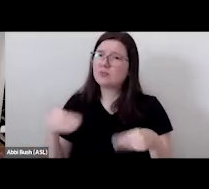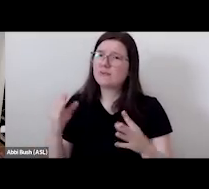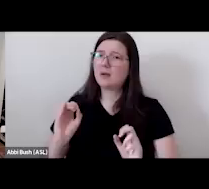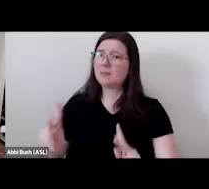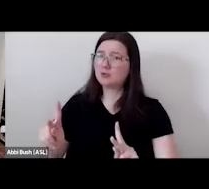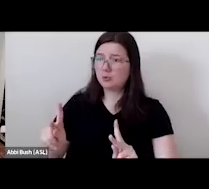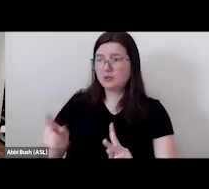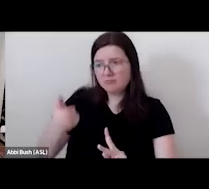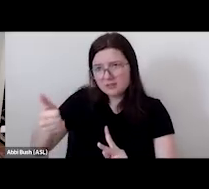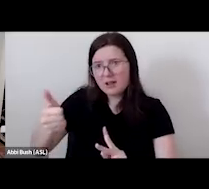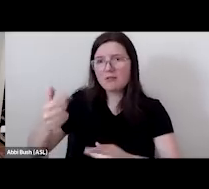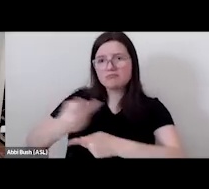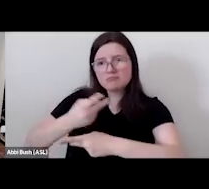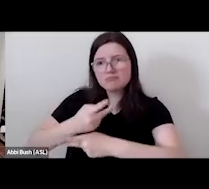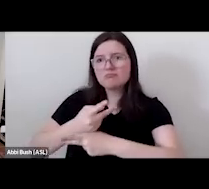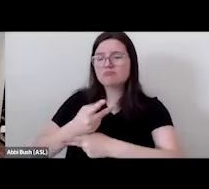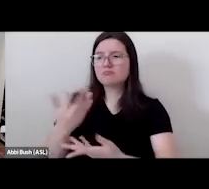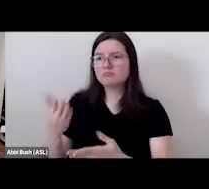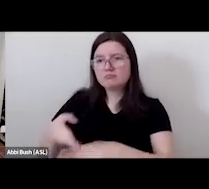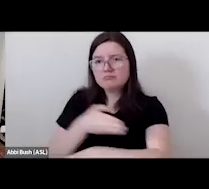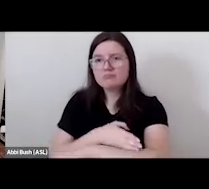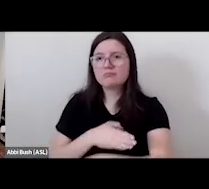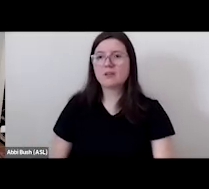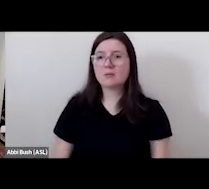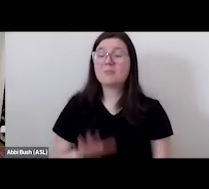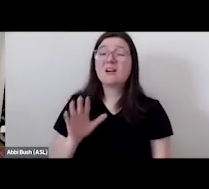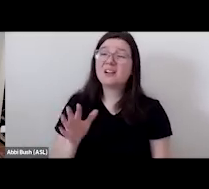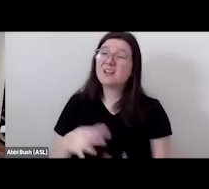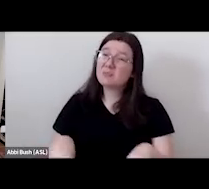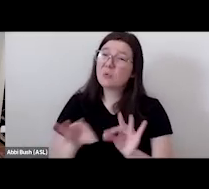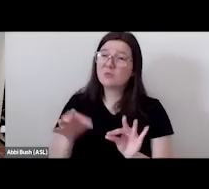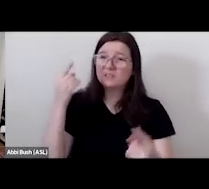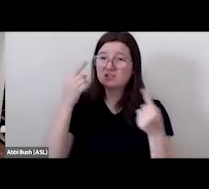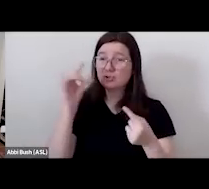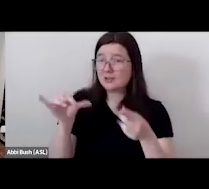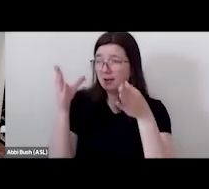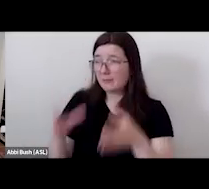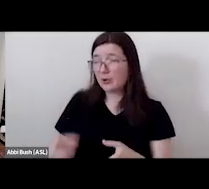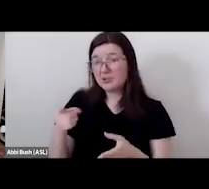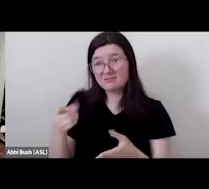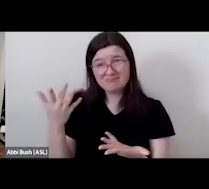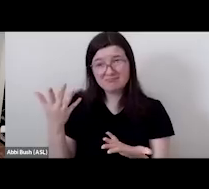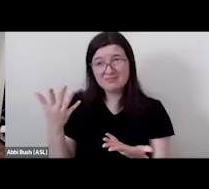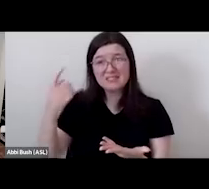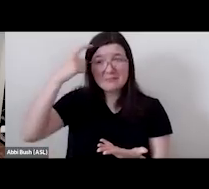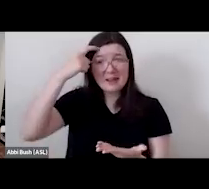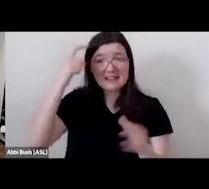capable, if they're emotionally capable, do they have the resources to even clean or to throw things away?